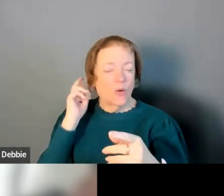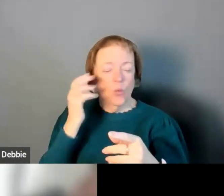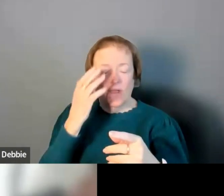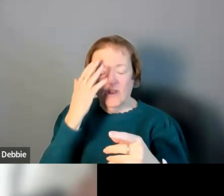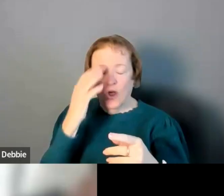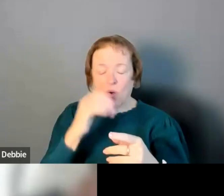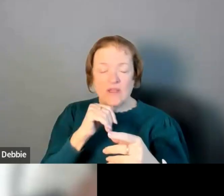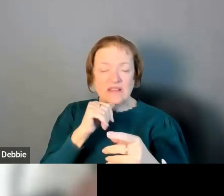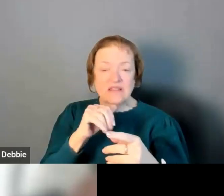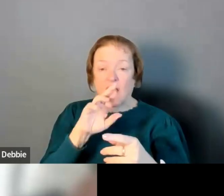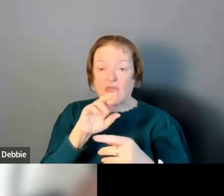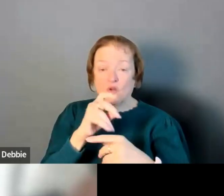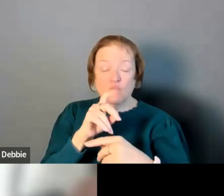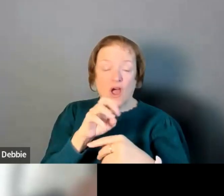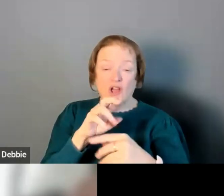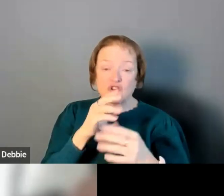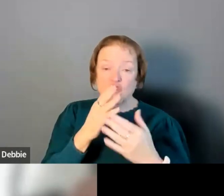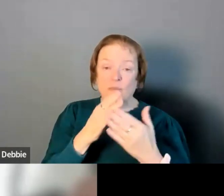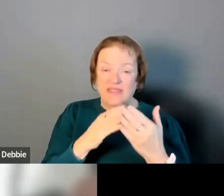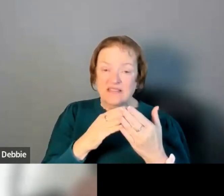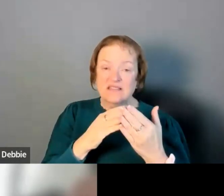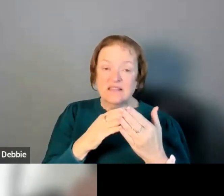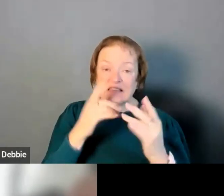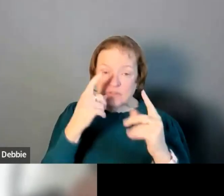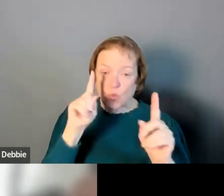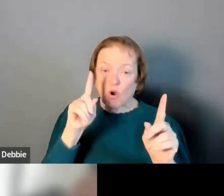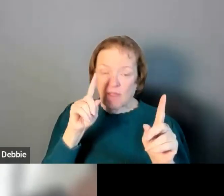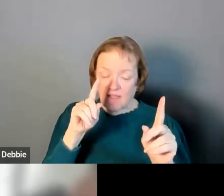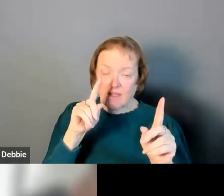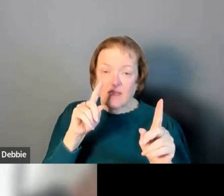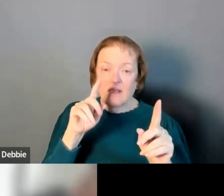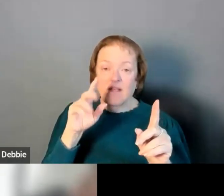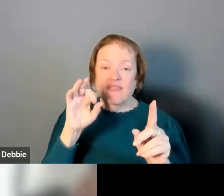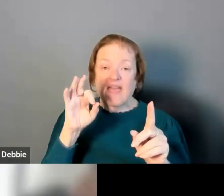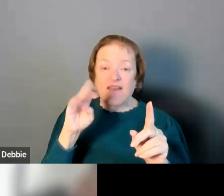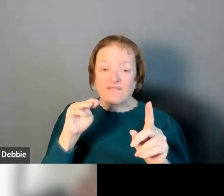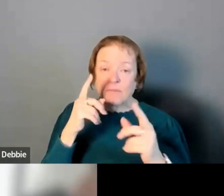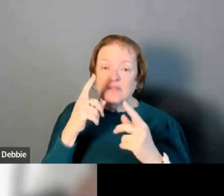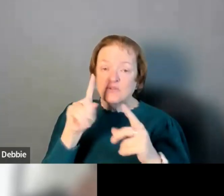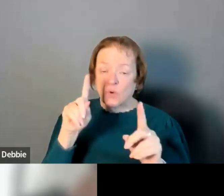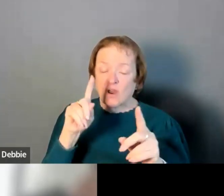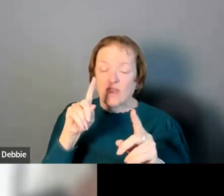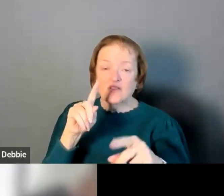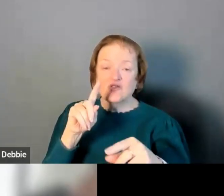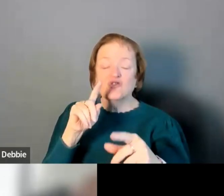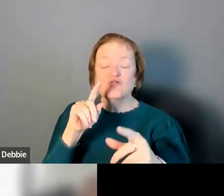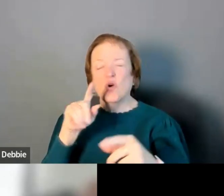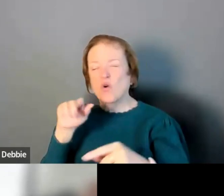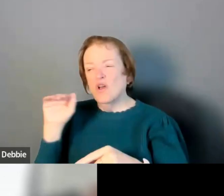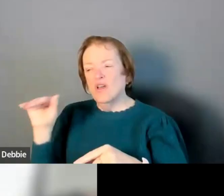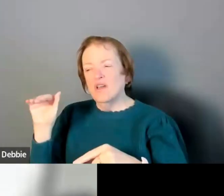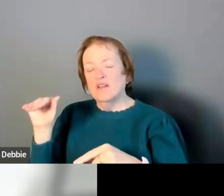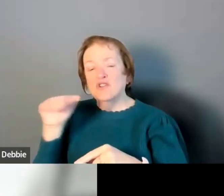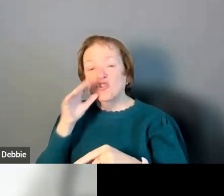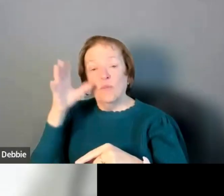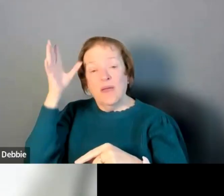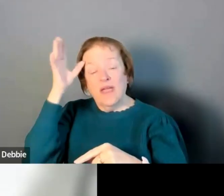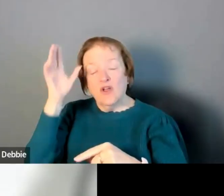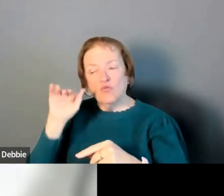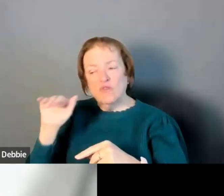piece, our Roger piece is working, our FM is working, then you would tell the parent, reach out to your CI team, or reach out to your cochlear implant company,